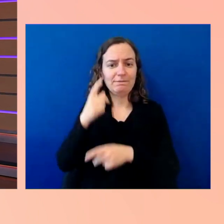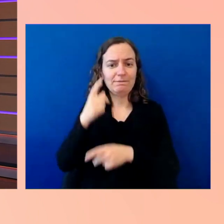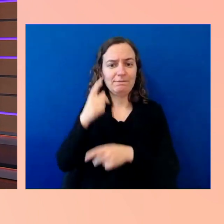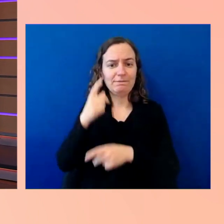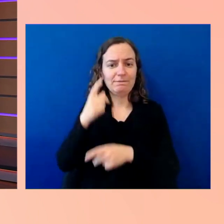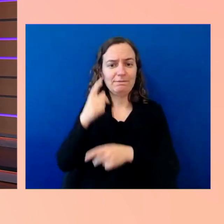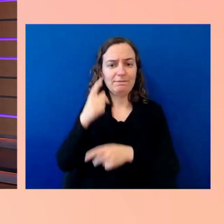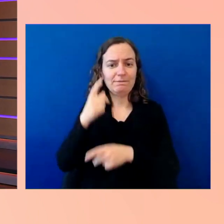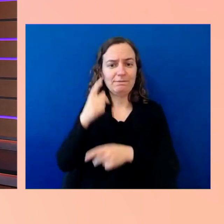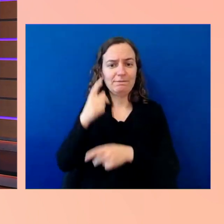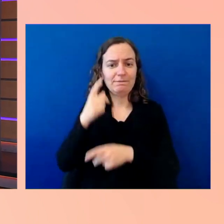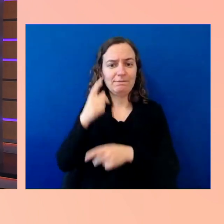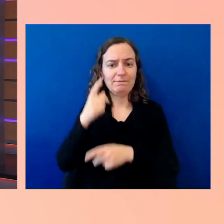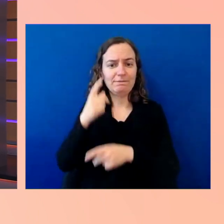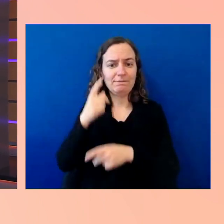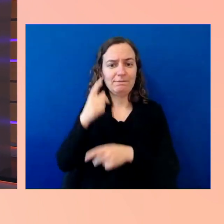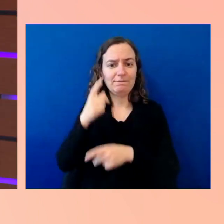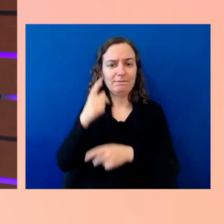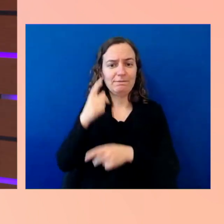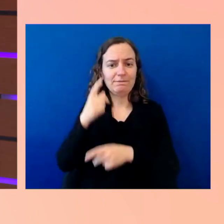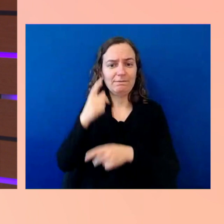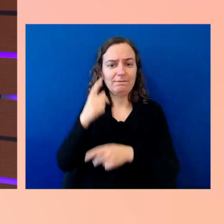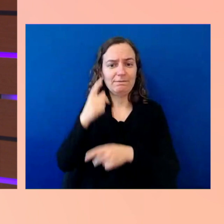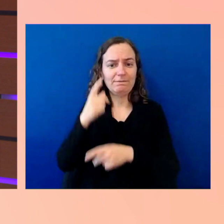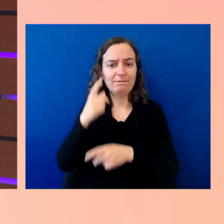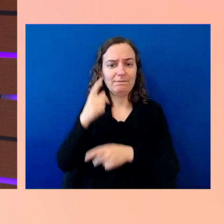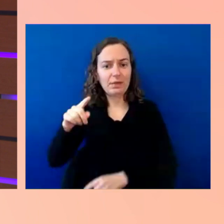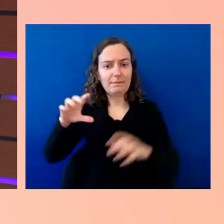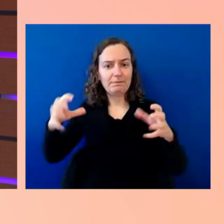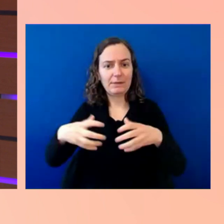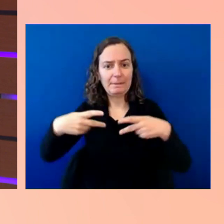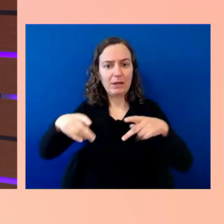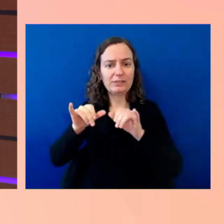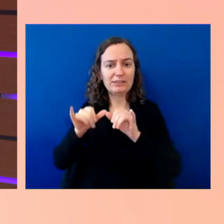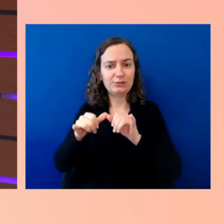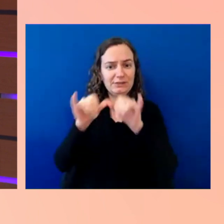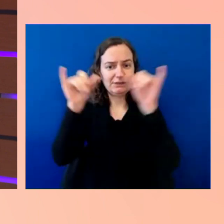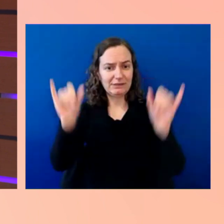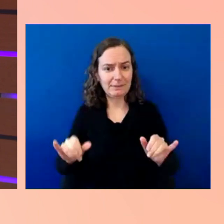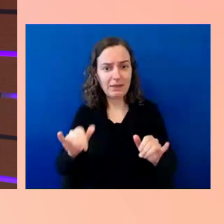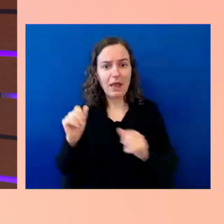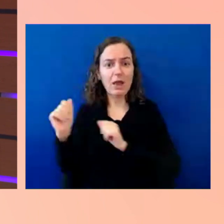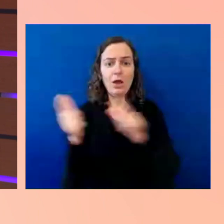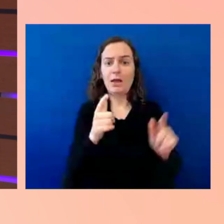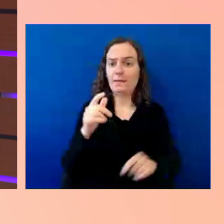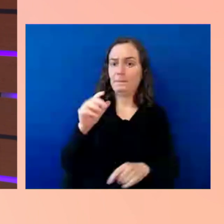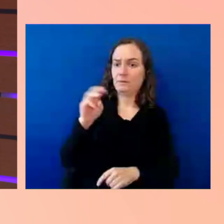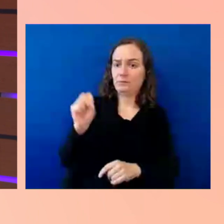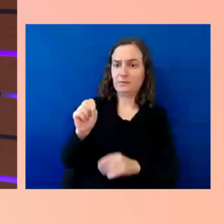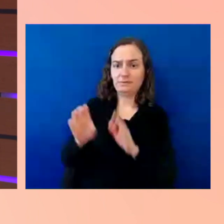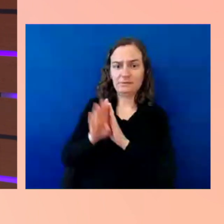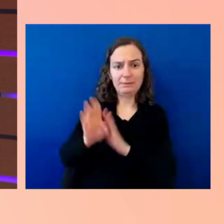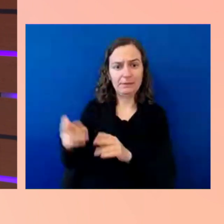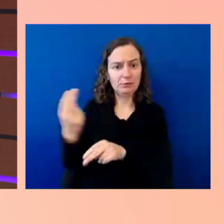that all Microsoft developers use. I'm so happy to be here today to share some of the amazing work Microsoft